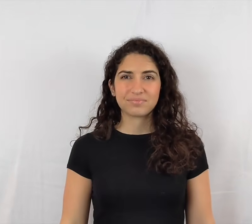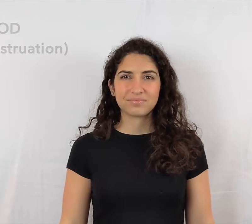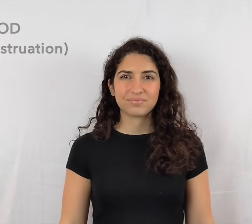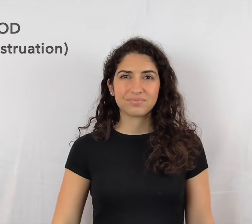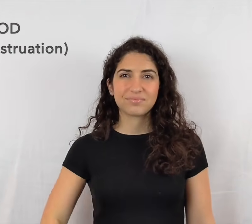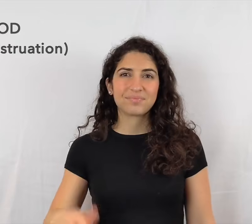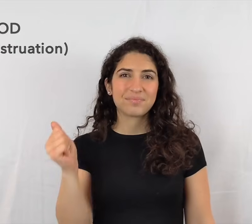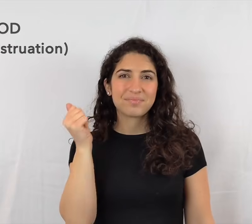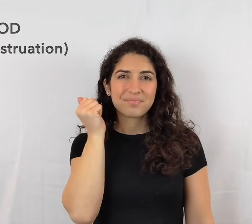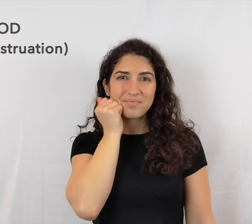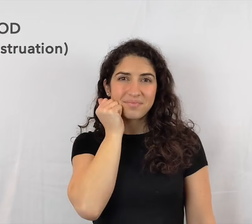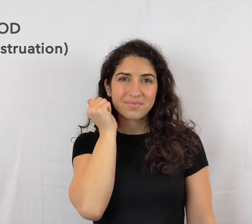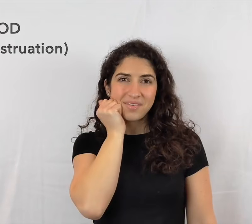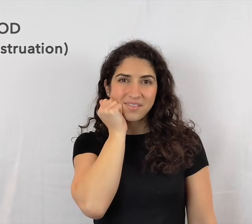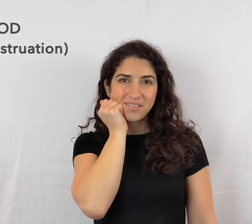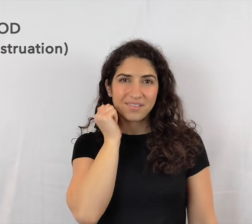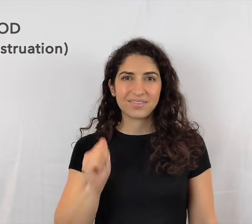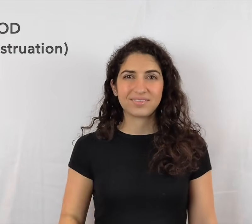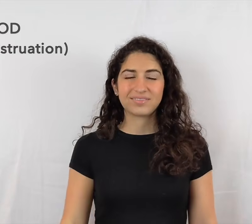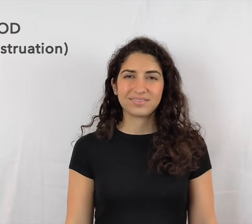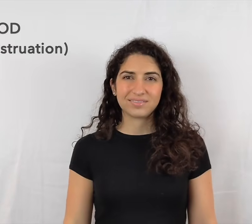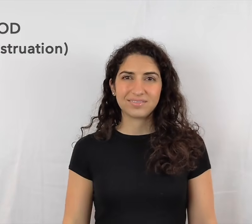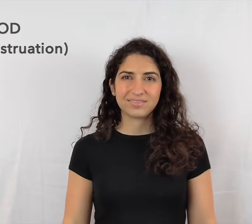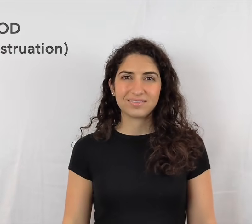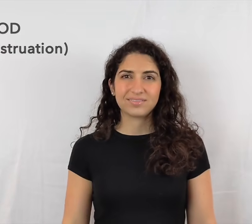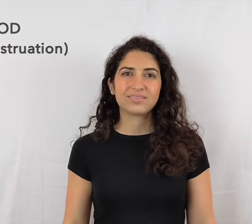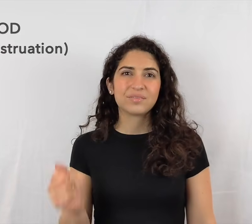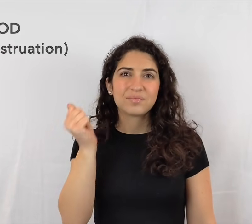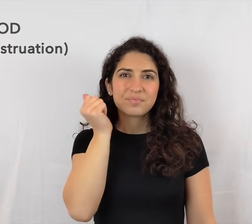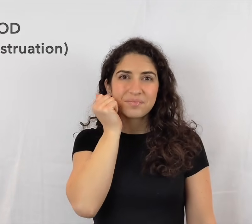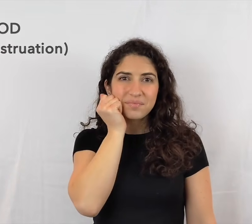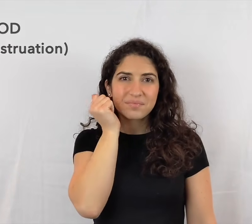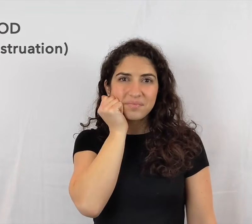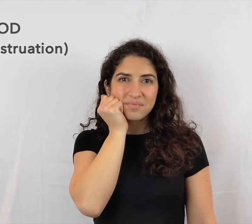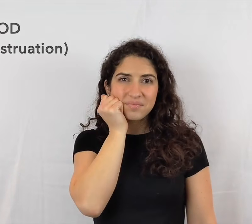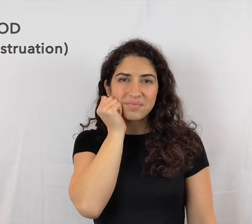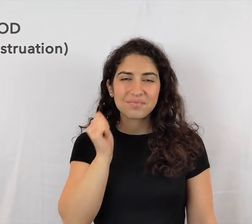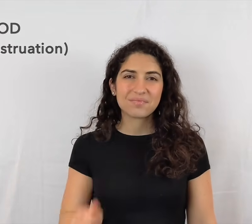Period, as in menstruation.